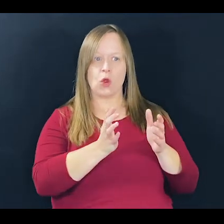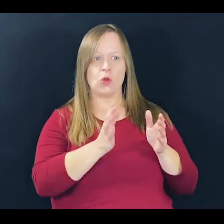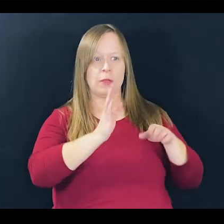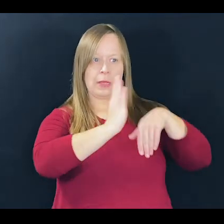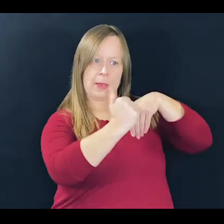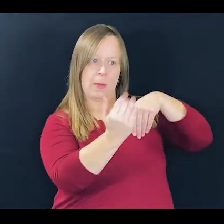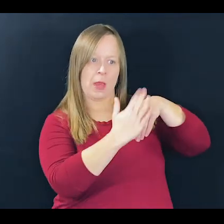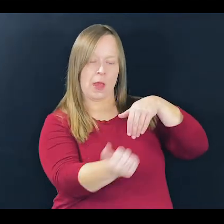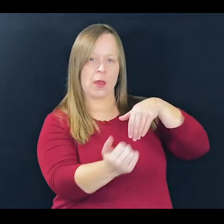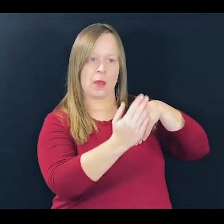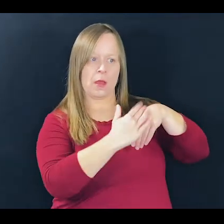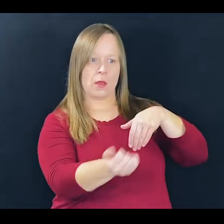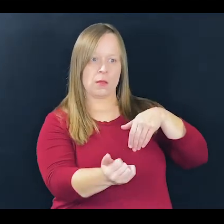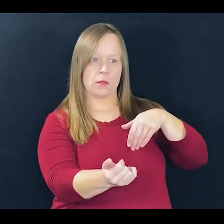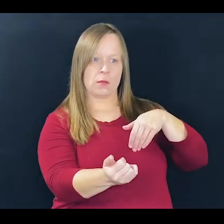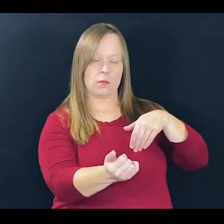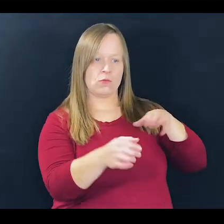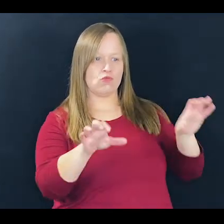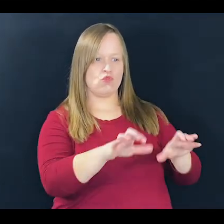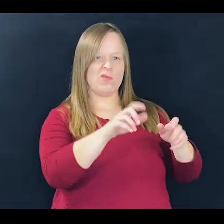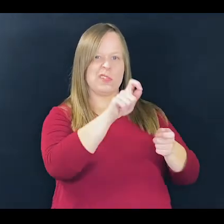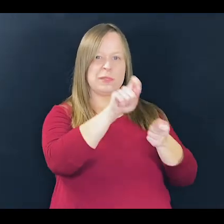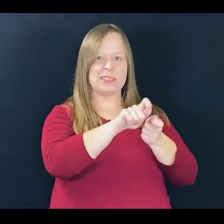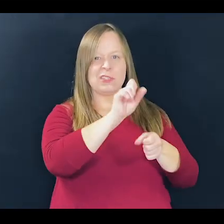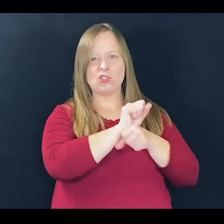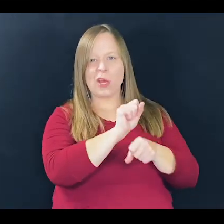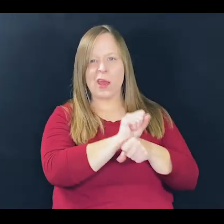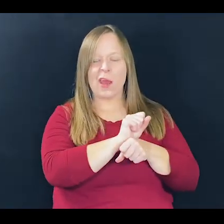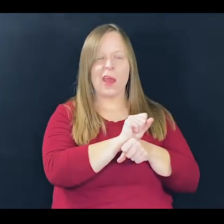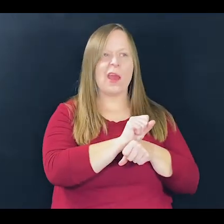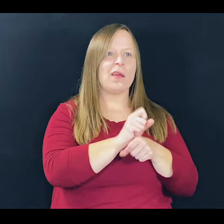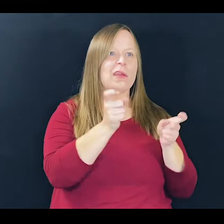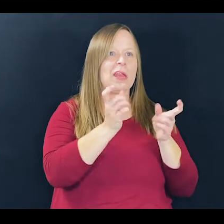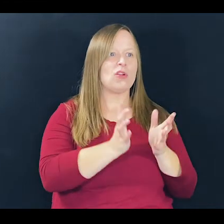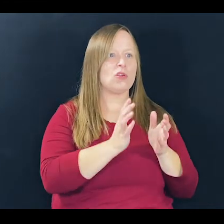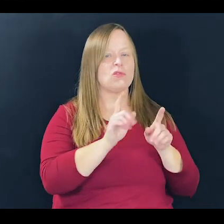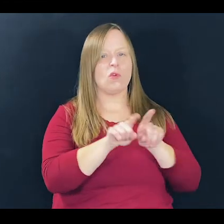command that this service animal perform certain tasks. The handler, is also